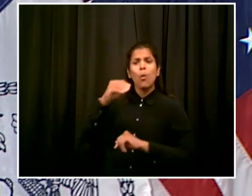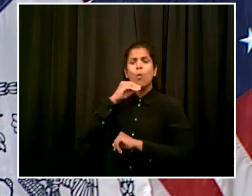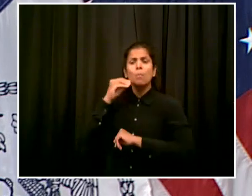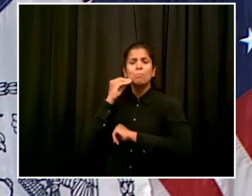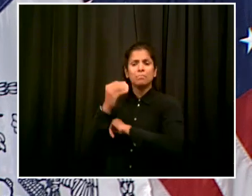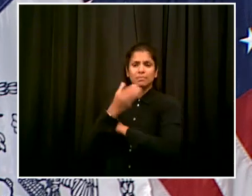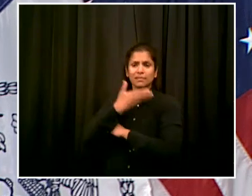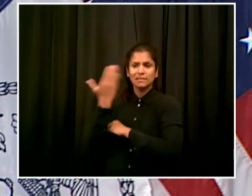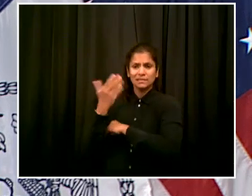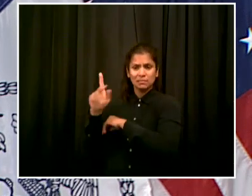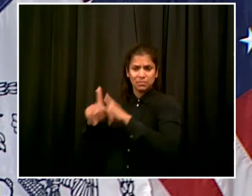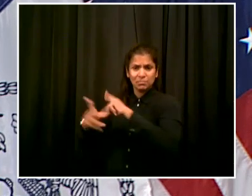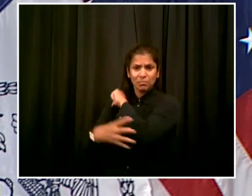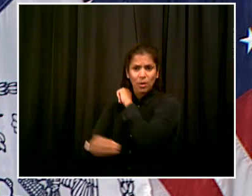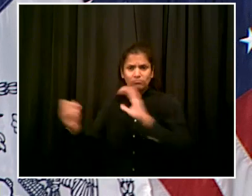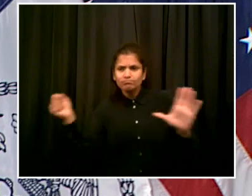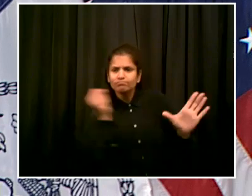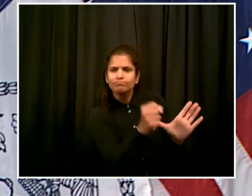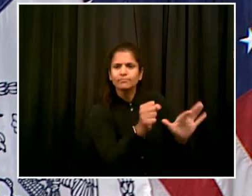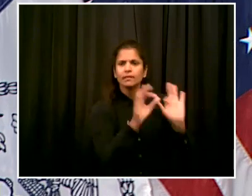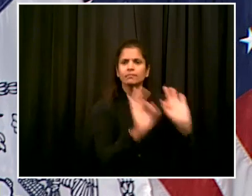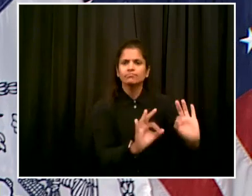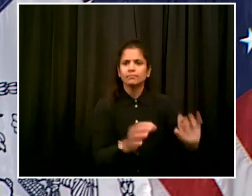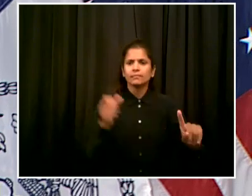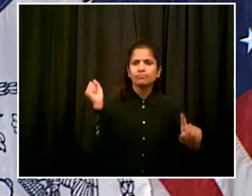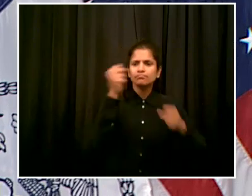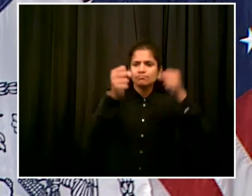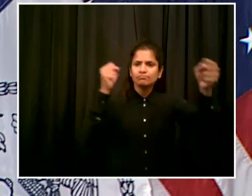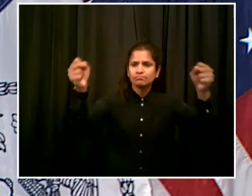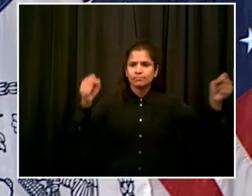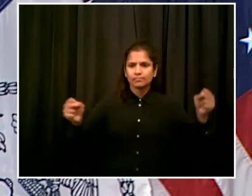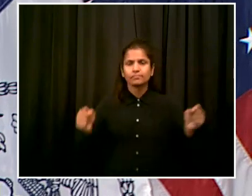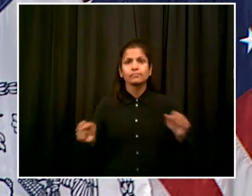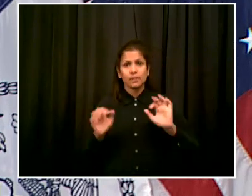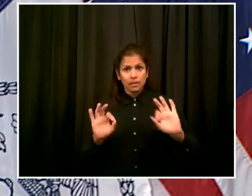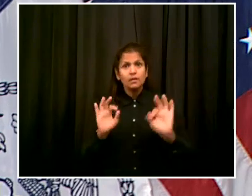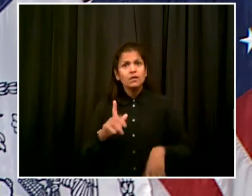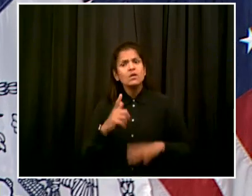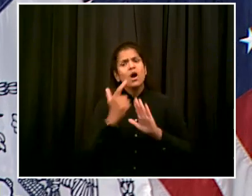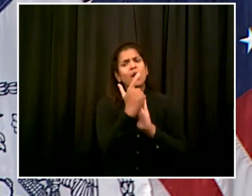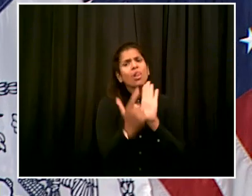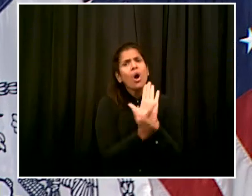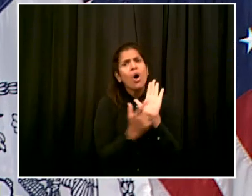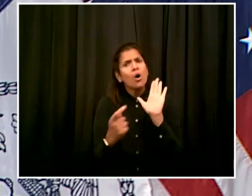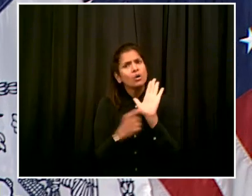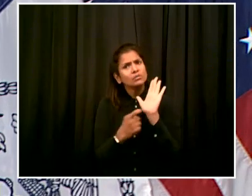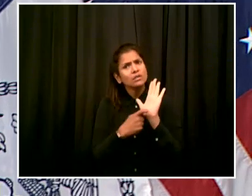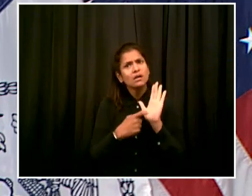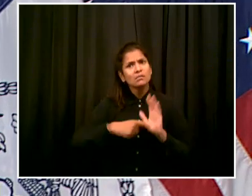S INLOO NR GE NEEDED FOR A SHELTER, WE WILL ALWAYSTR YTO CONVERT IT TO AFFORDABLE HOUSING. BUT WE HAD NEED